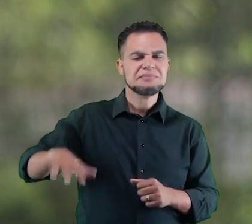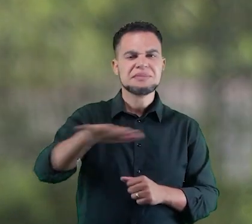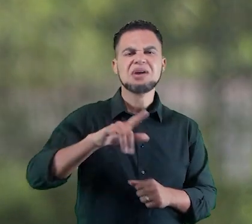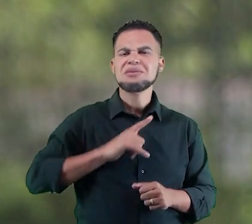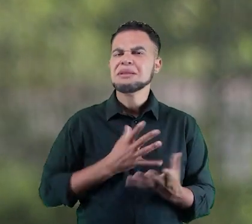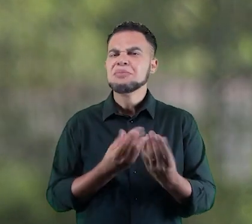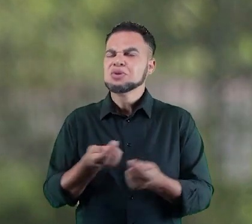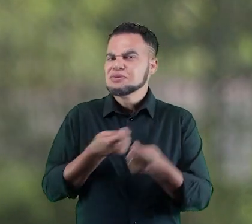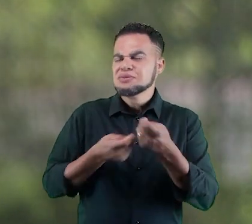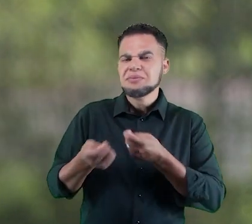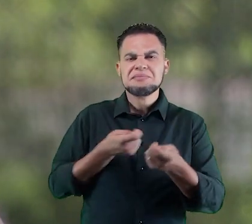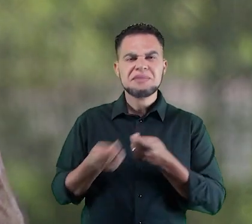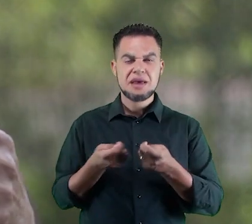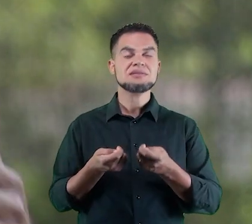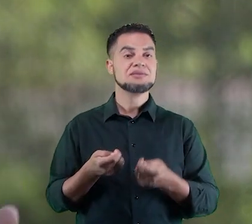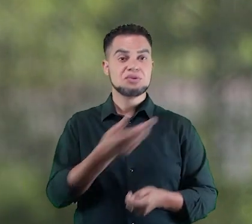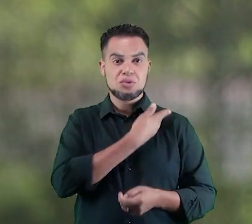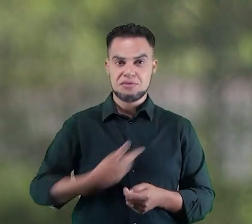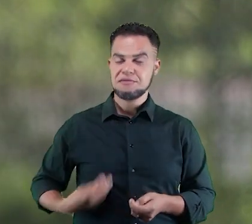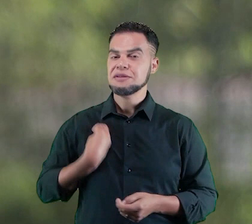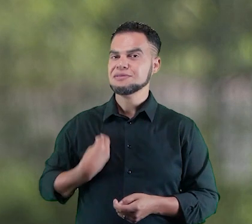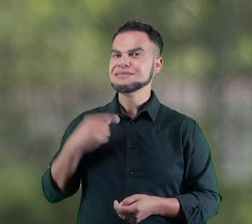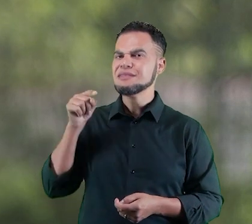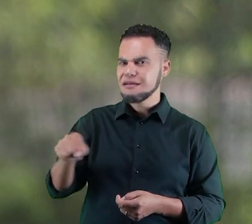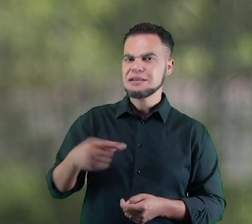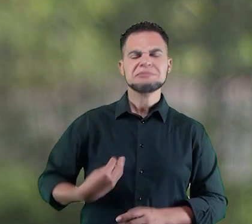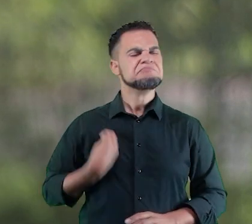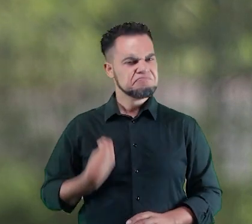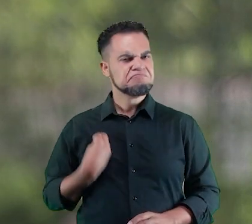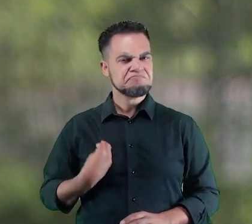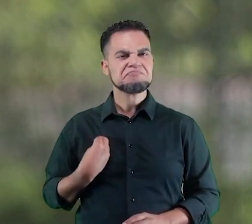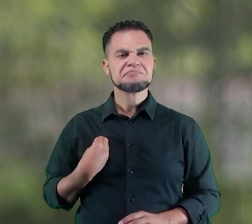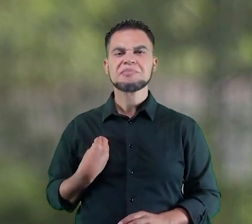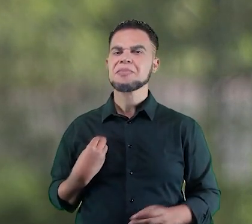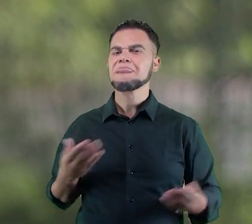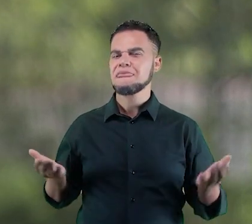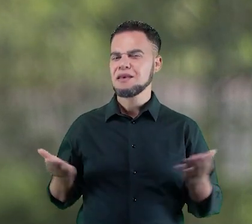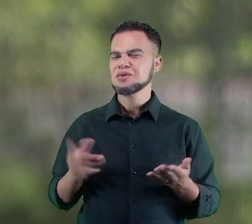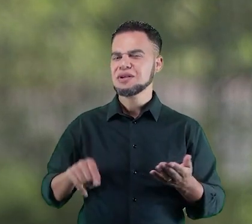a neighborhood with lots of businesses, the government is over here, present,